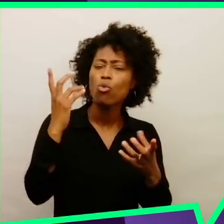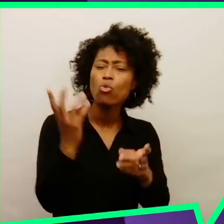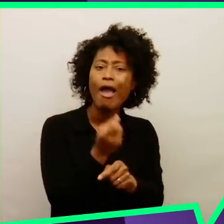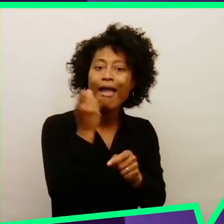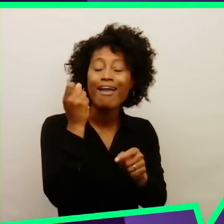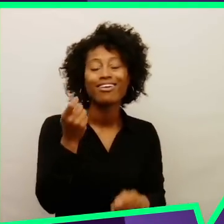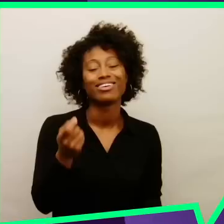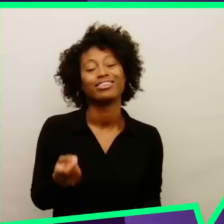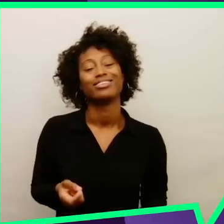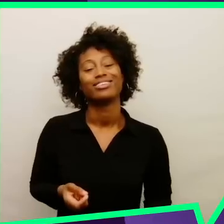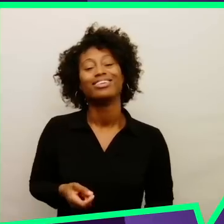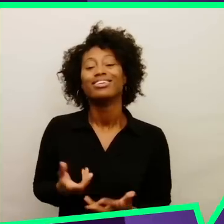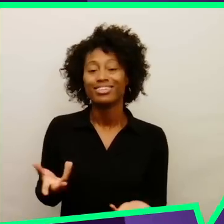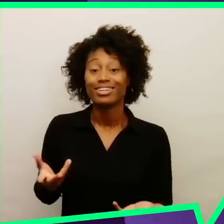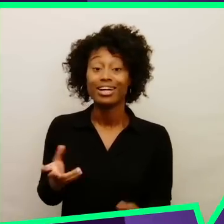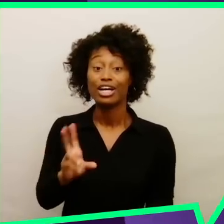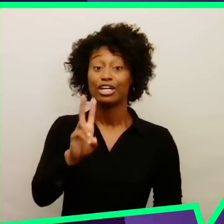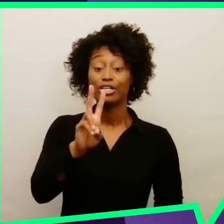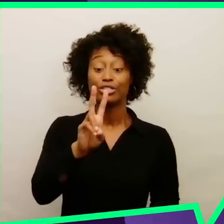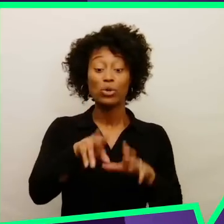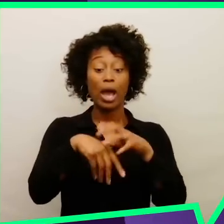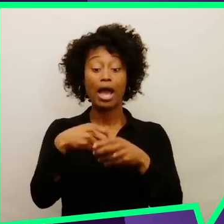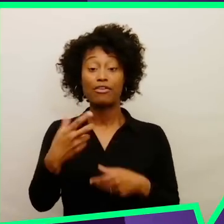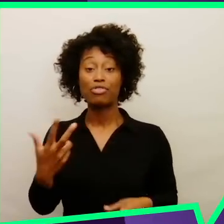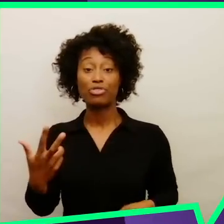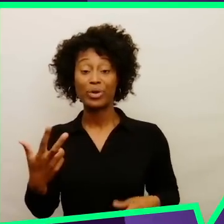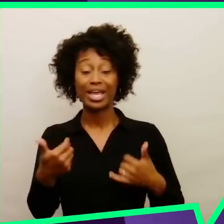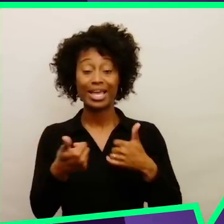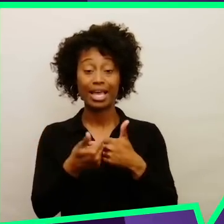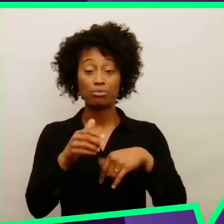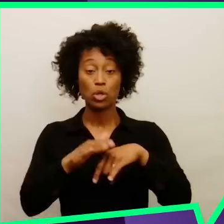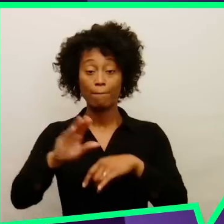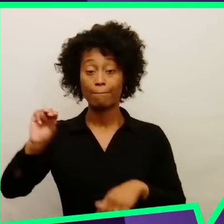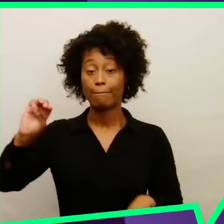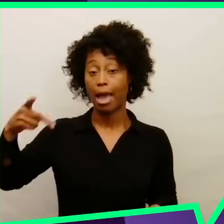Remember, we are two out of three on games, on maps here.